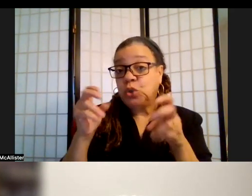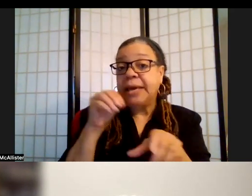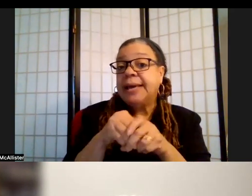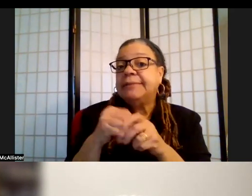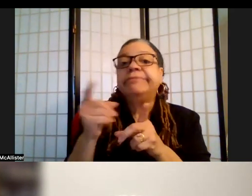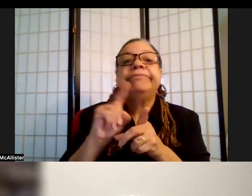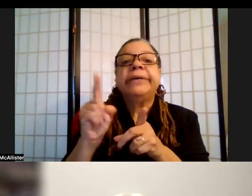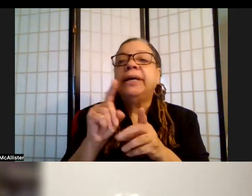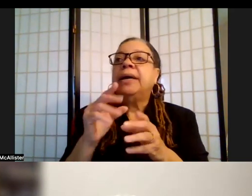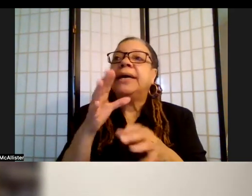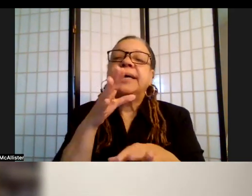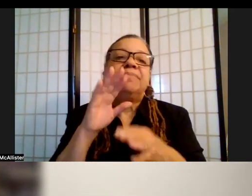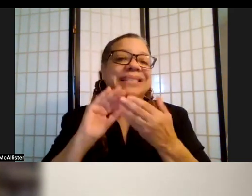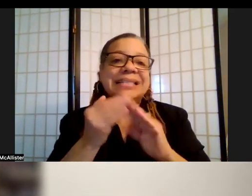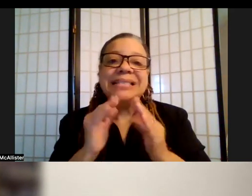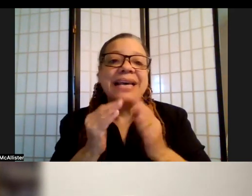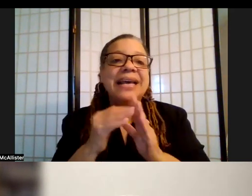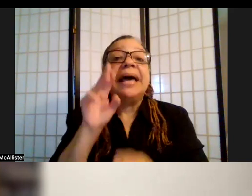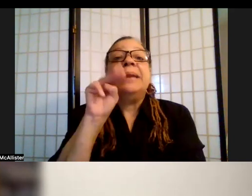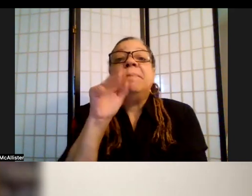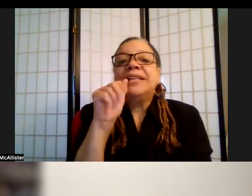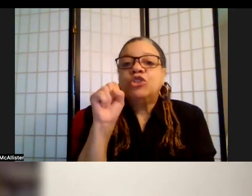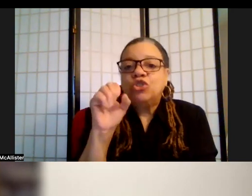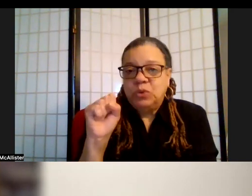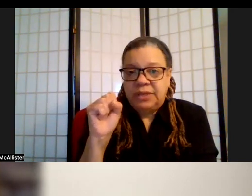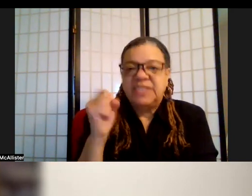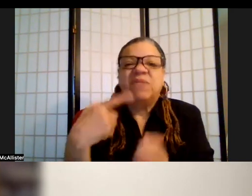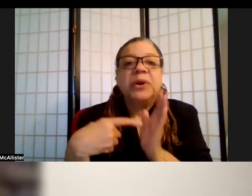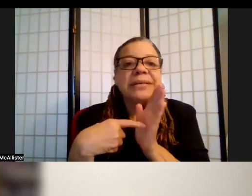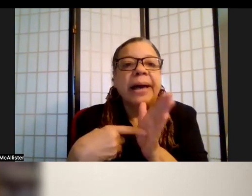uh urban or peri-urban Massachusetts. Uh, in, in Nigeria other